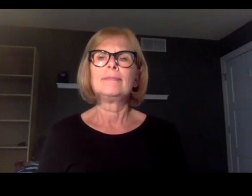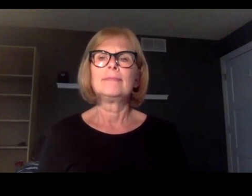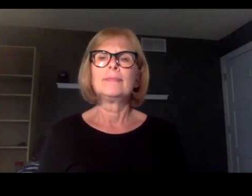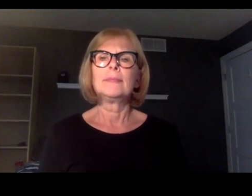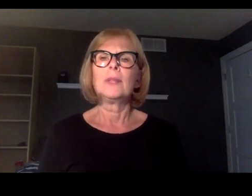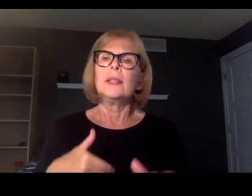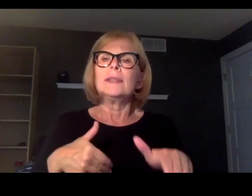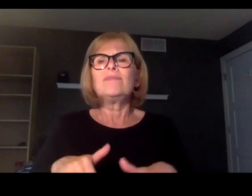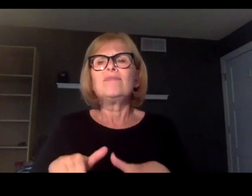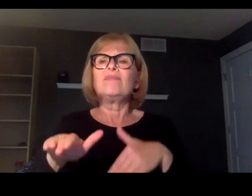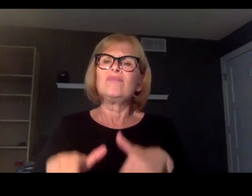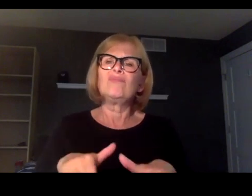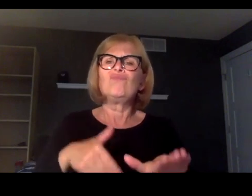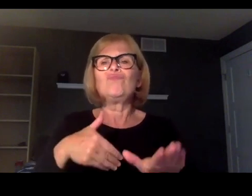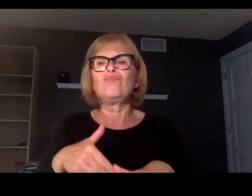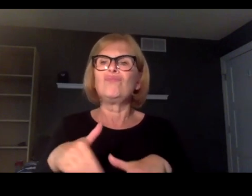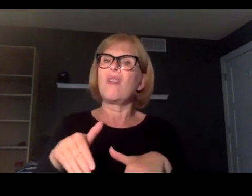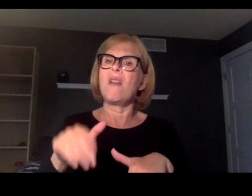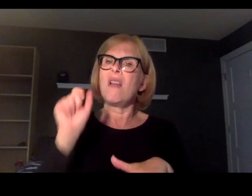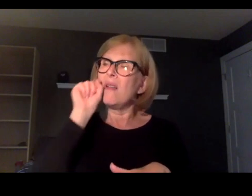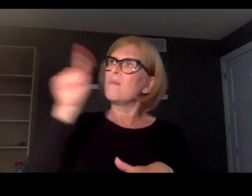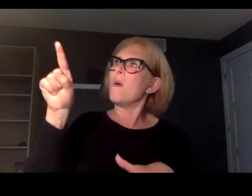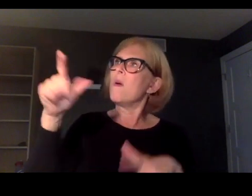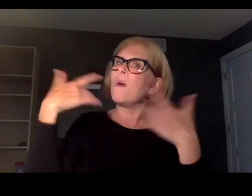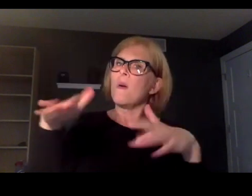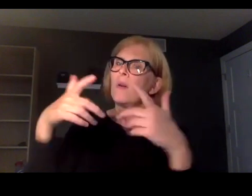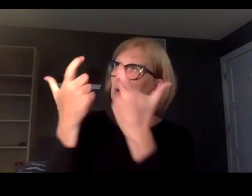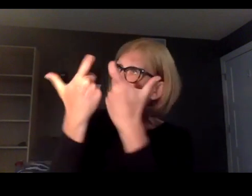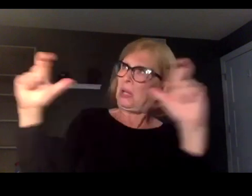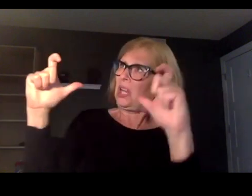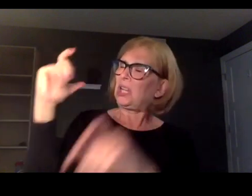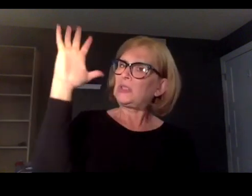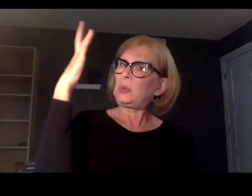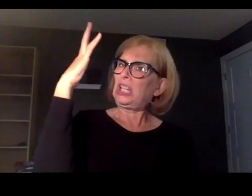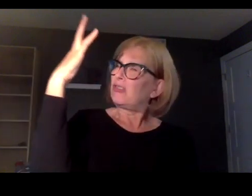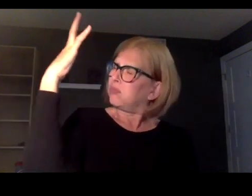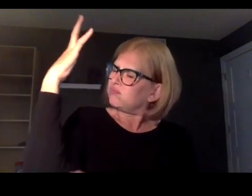He walked for a long time until he came to a great big tree.